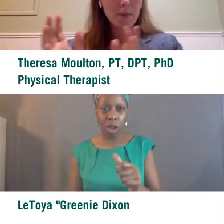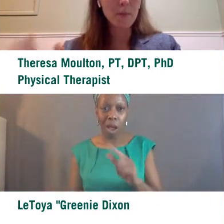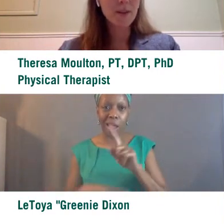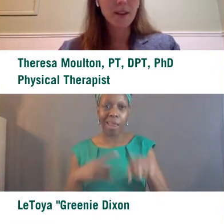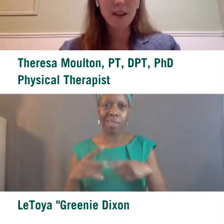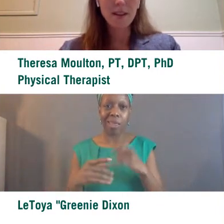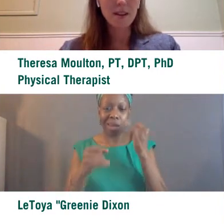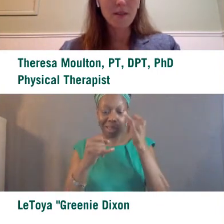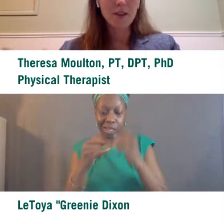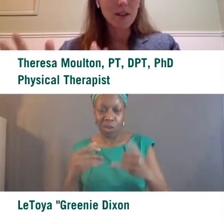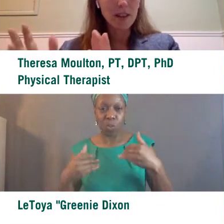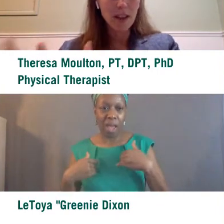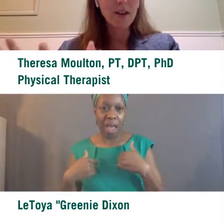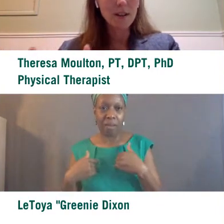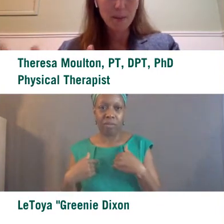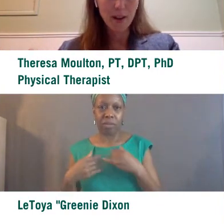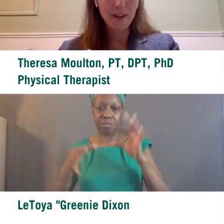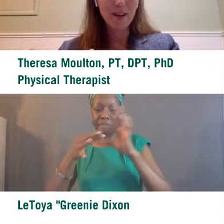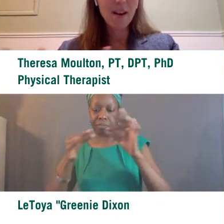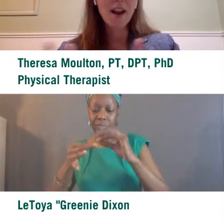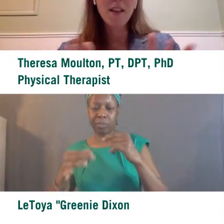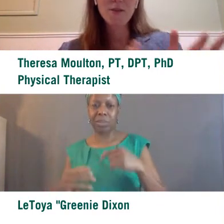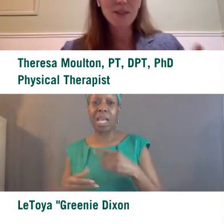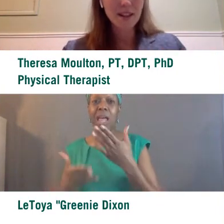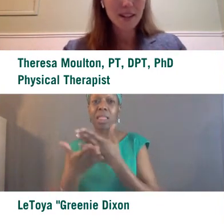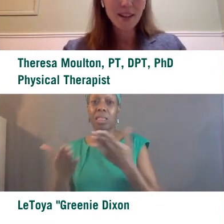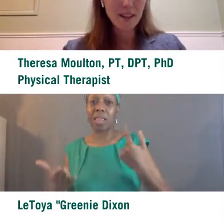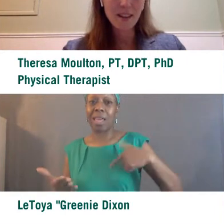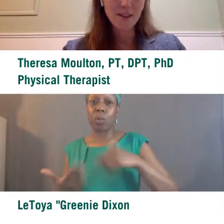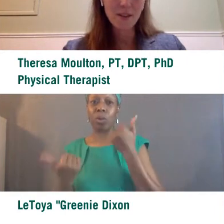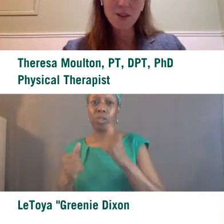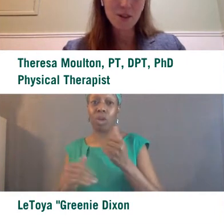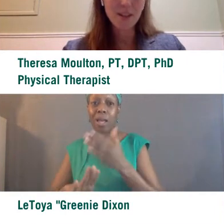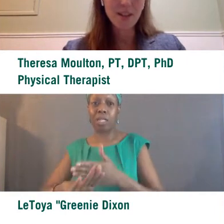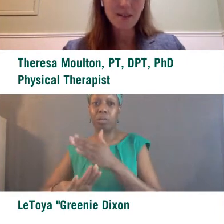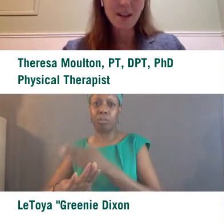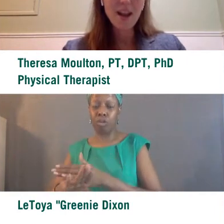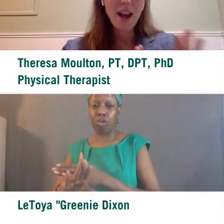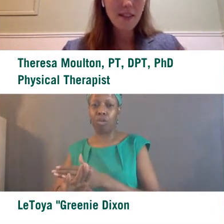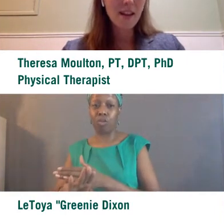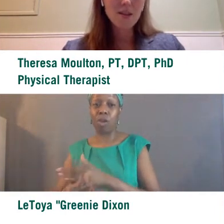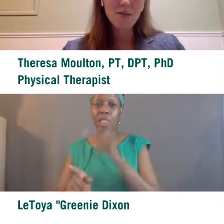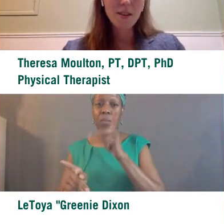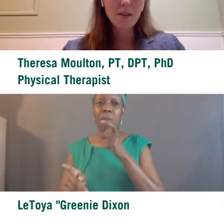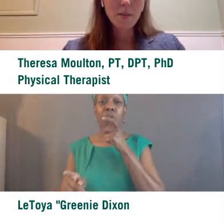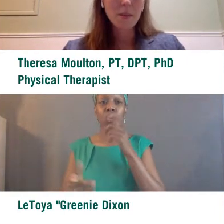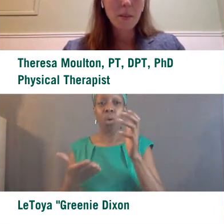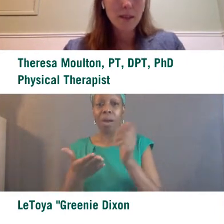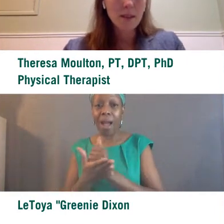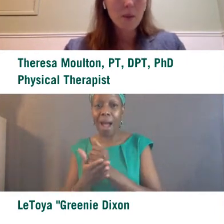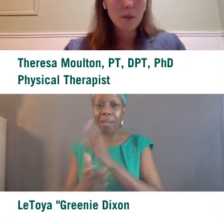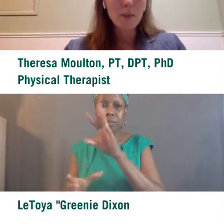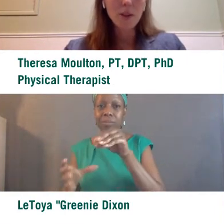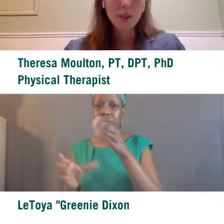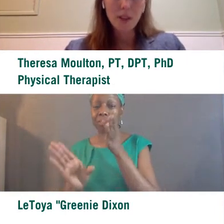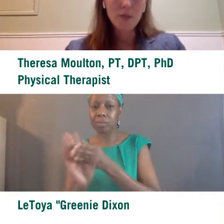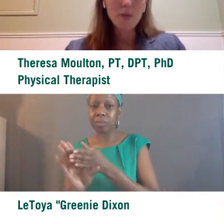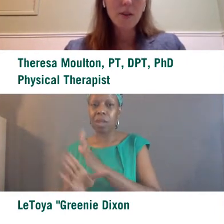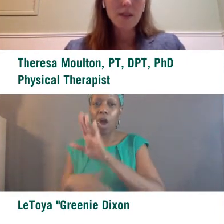The people that got the intervention, they all got better. And those that didn't get the intervention didn't. And that's really the best that we would be looking for